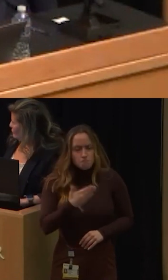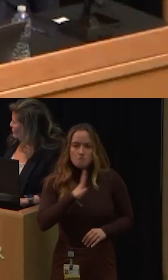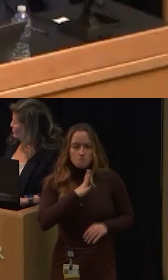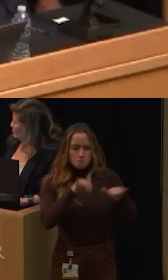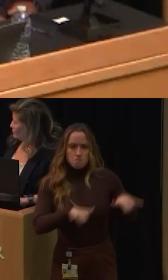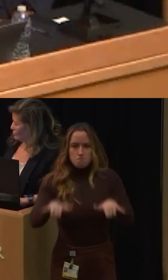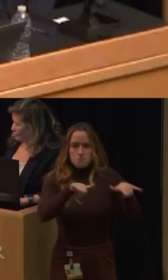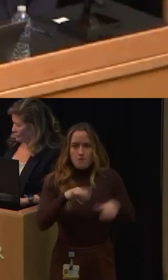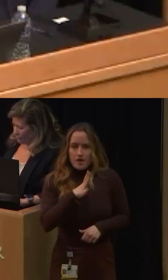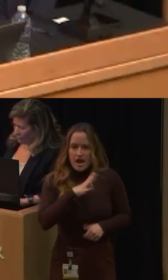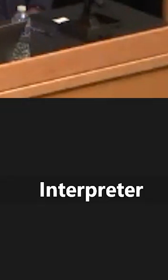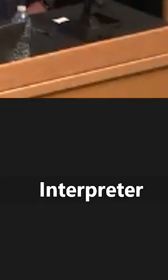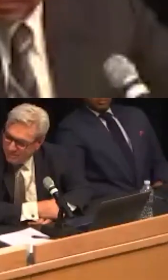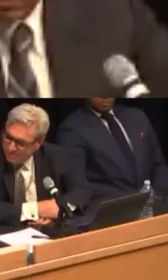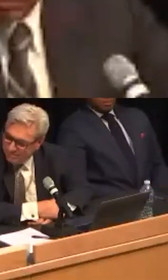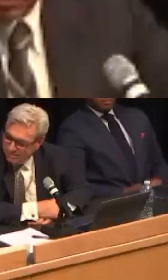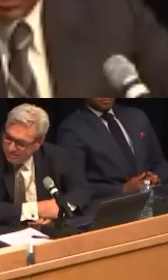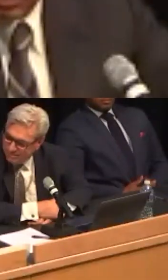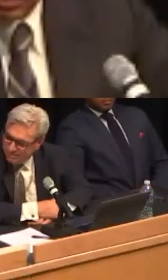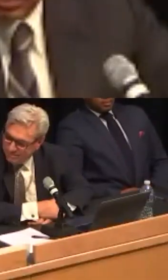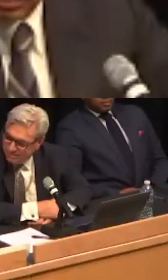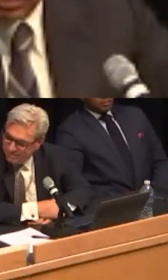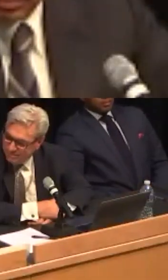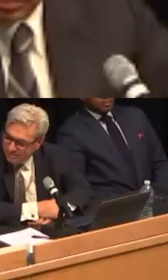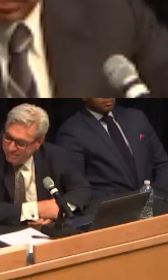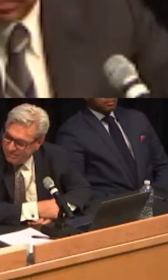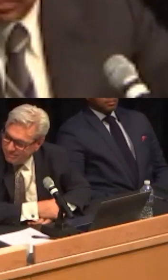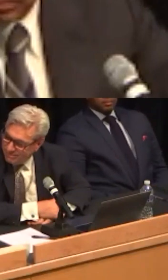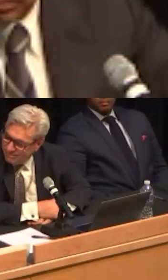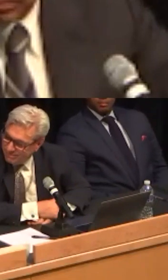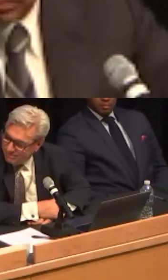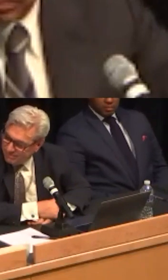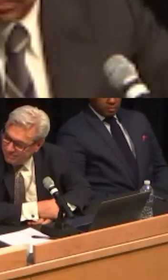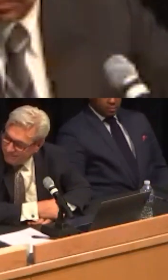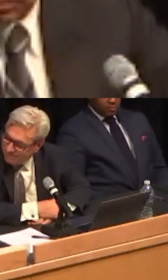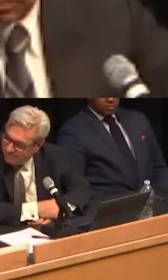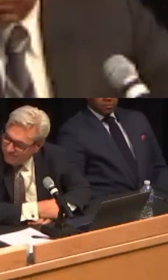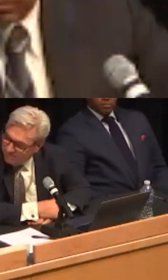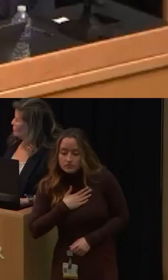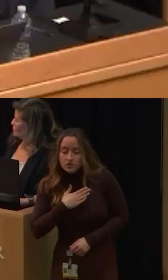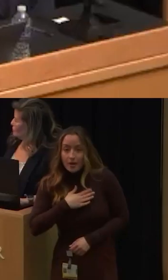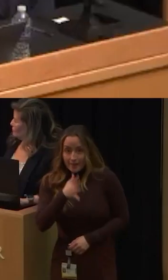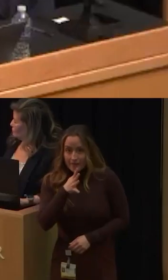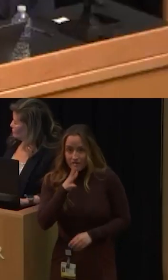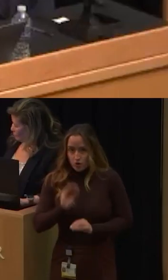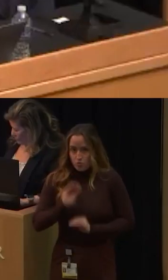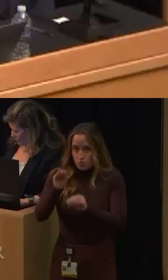You know, my mother, when she emigrated, most people know I'm adopted, my mother here, when she emigrated from Florida,